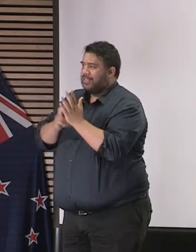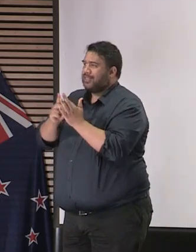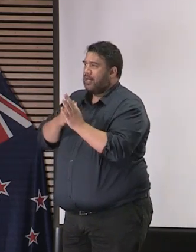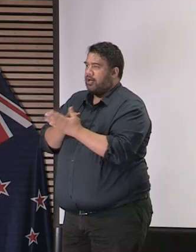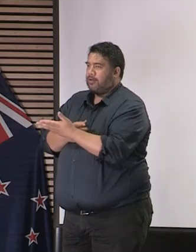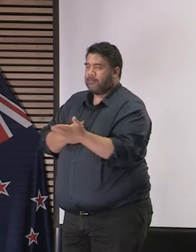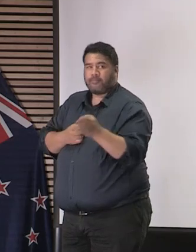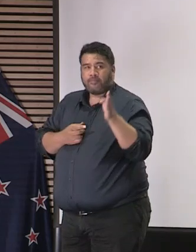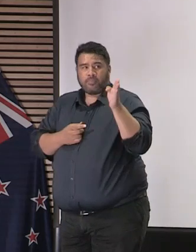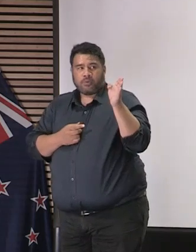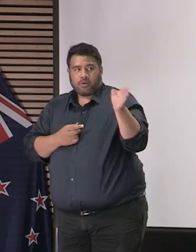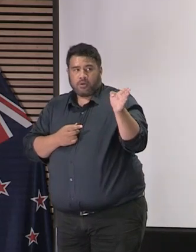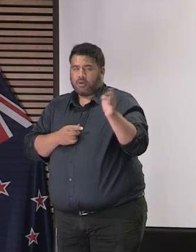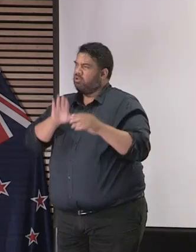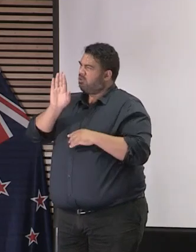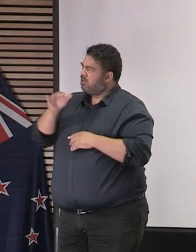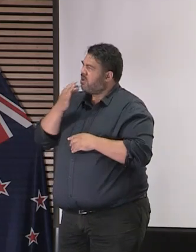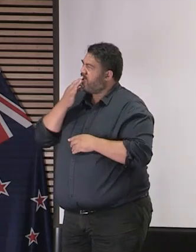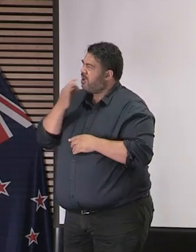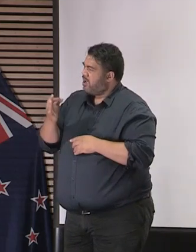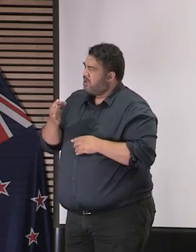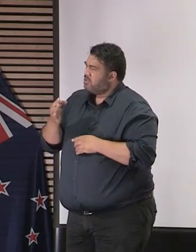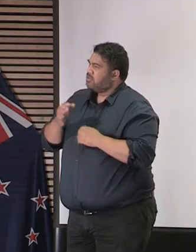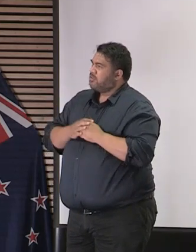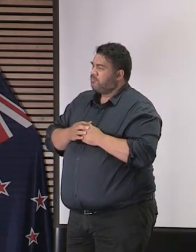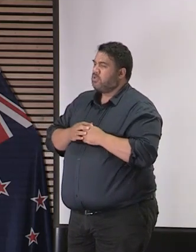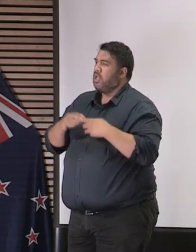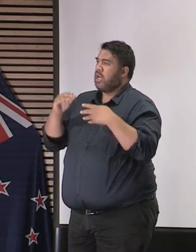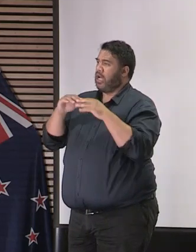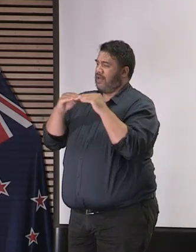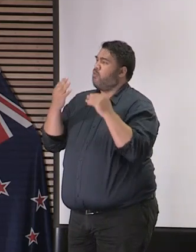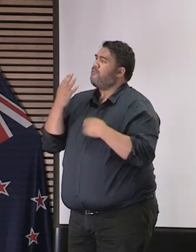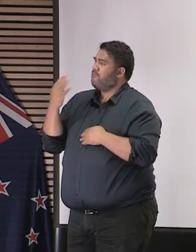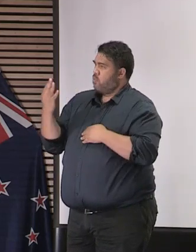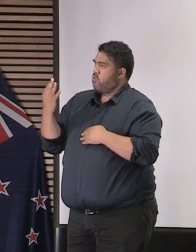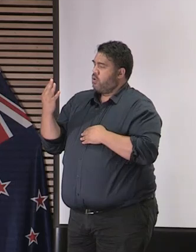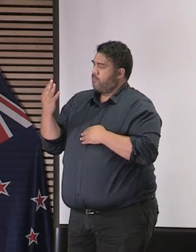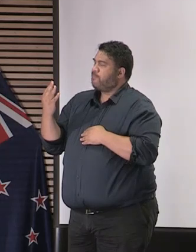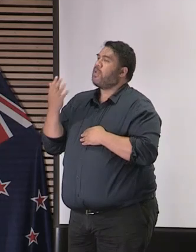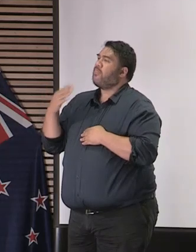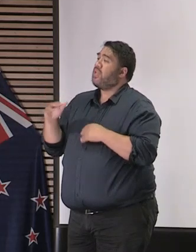is needed.